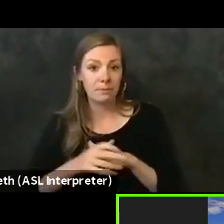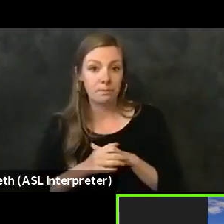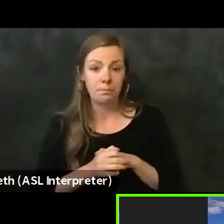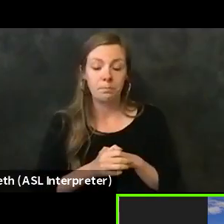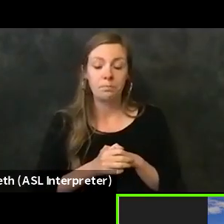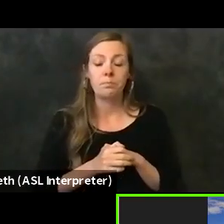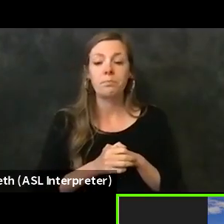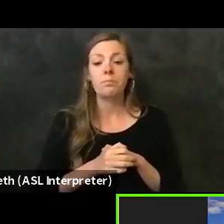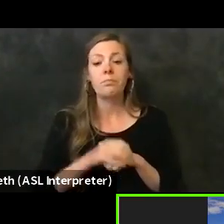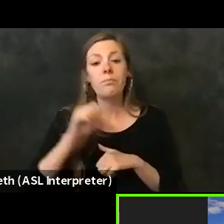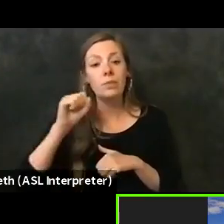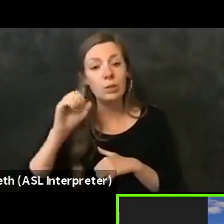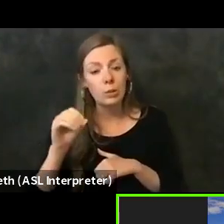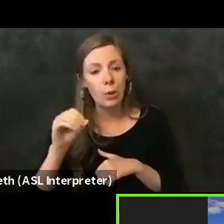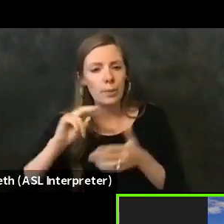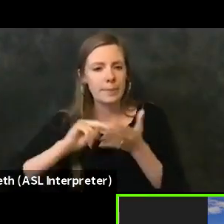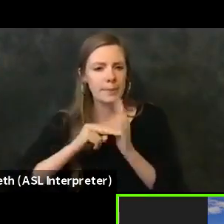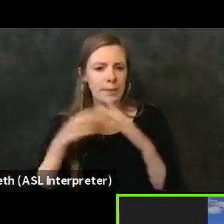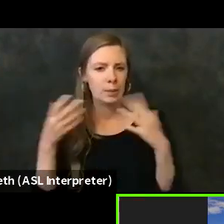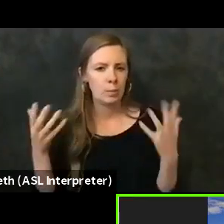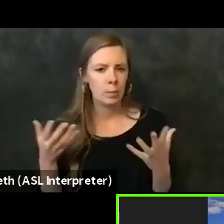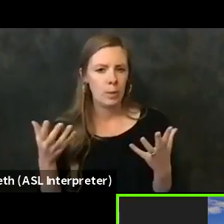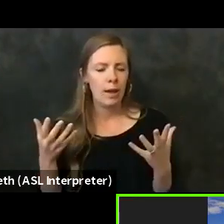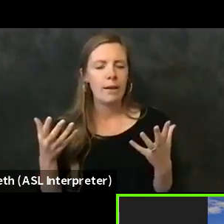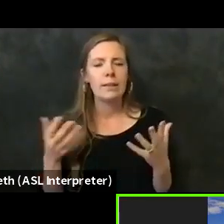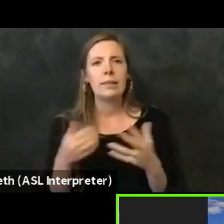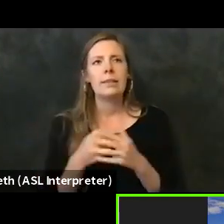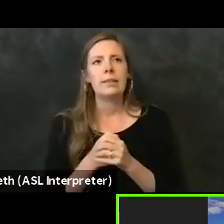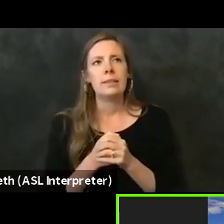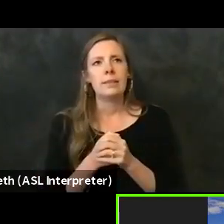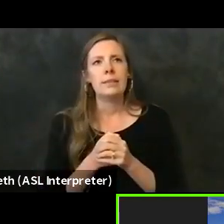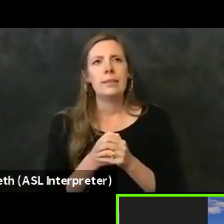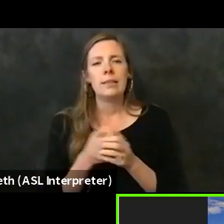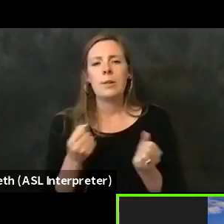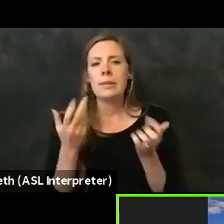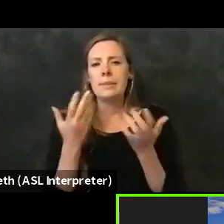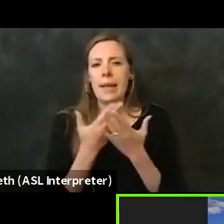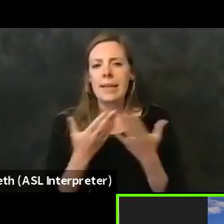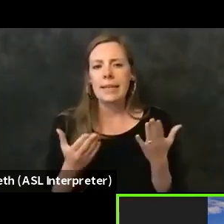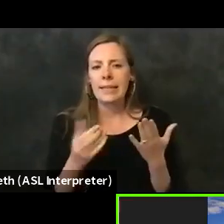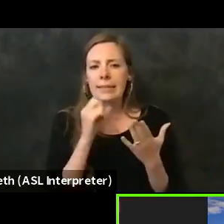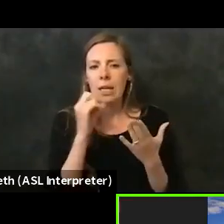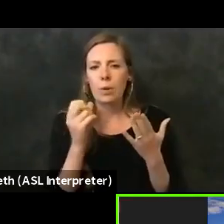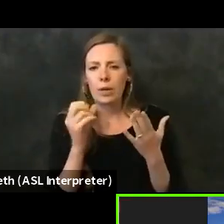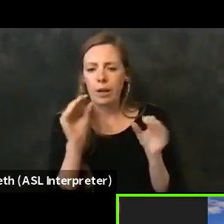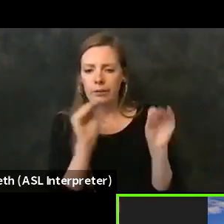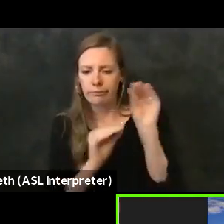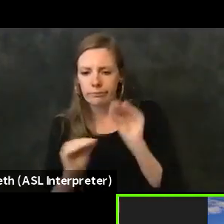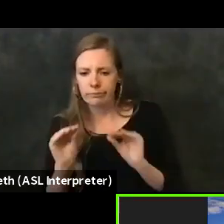So what this meant was, is that there was a lot of stuff that was not fitting into the gaps and that just in time data going